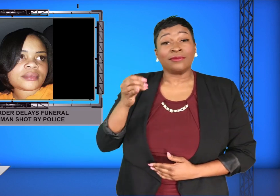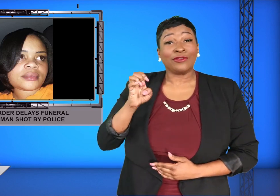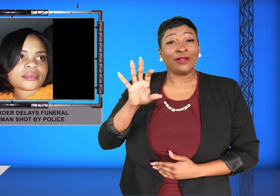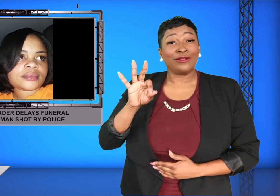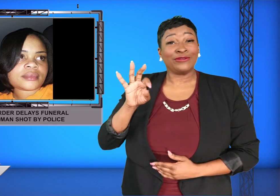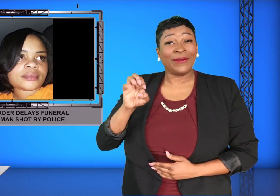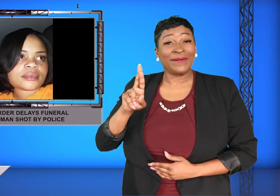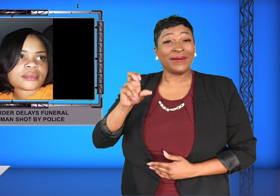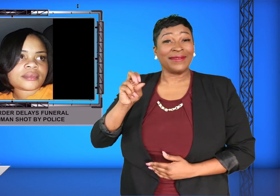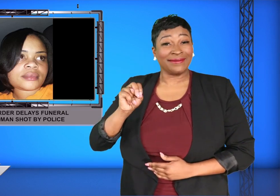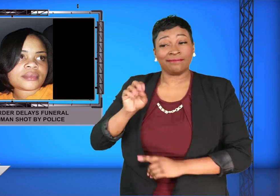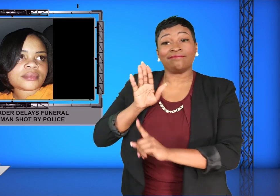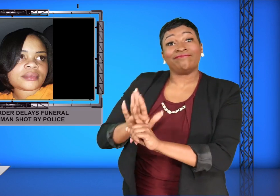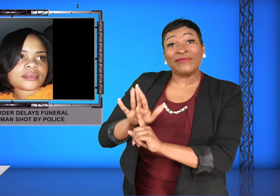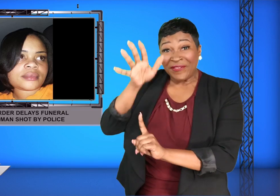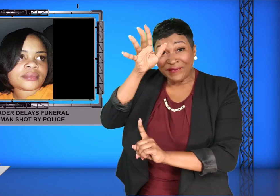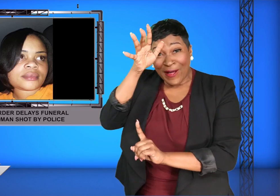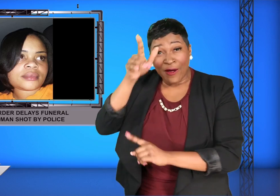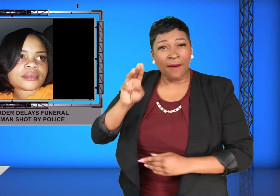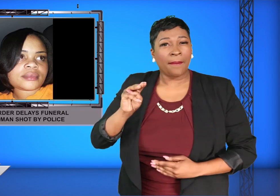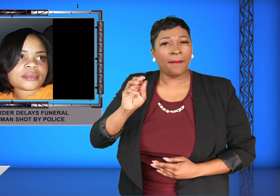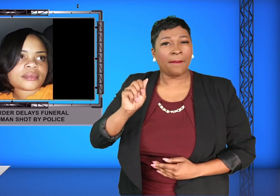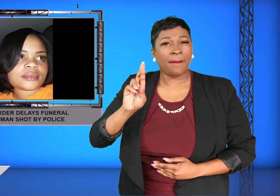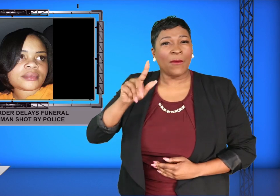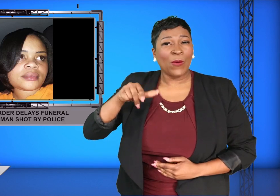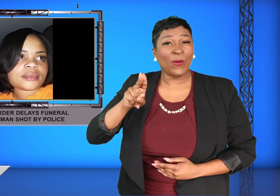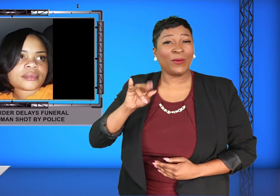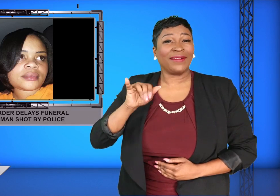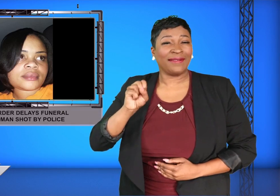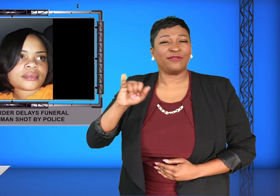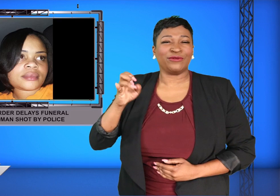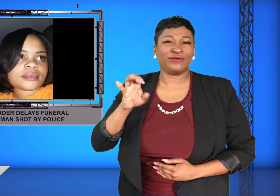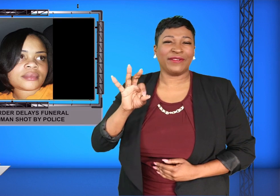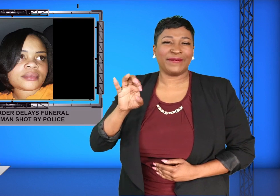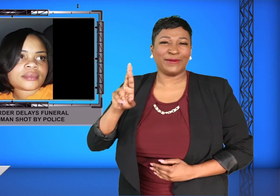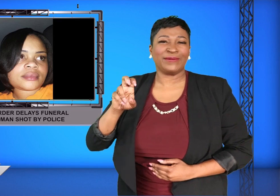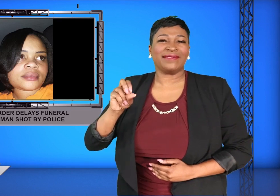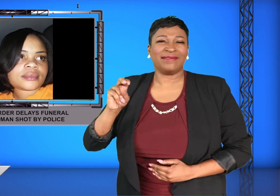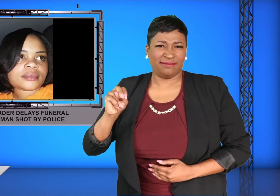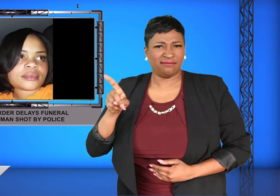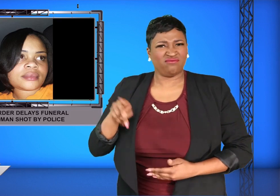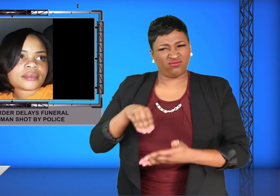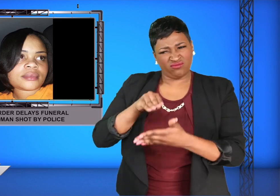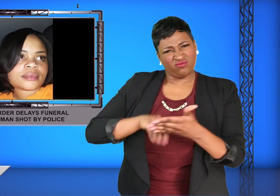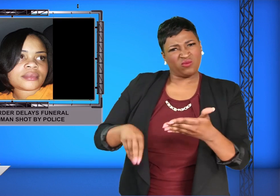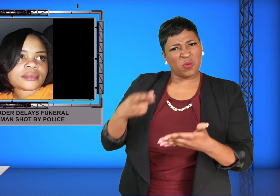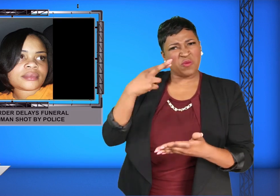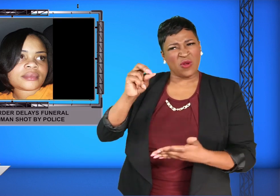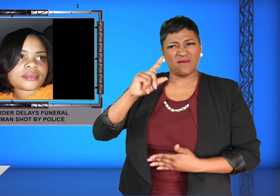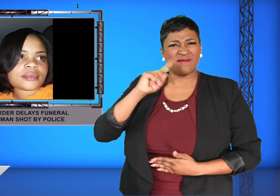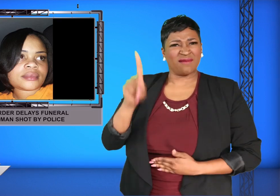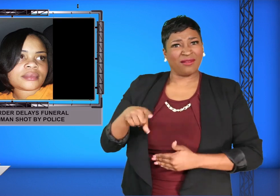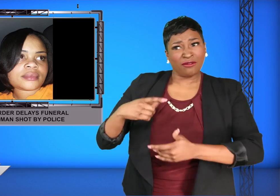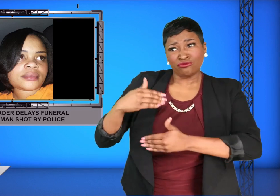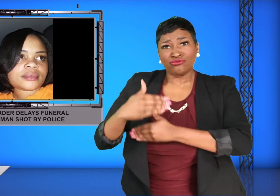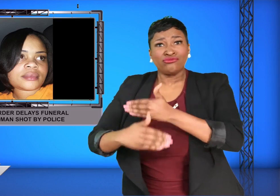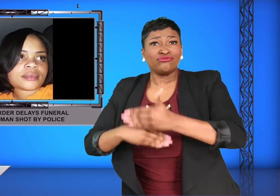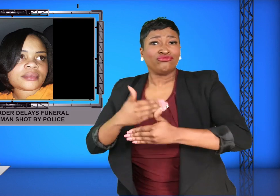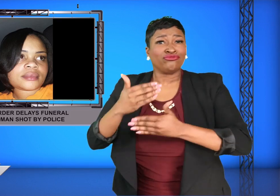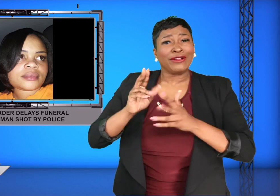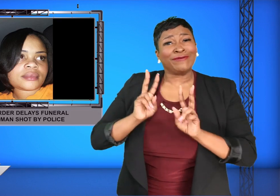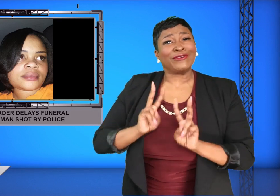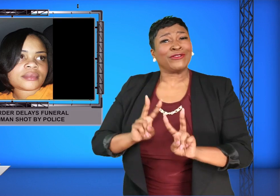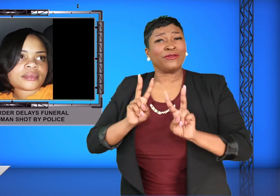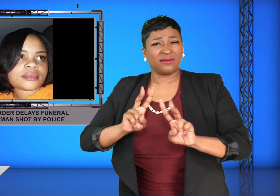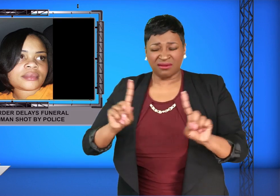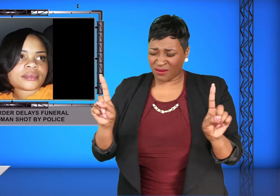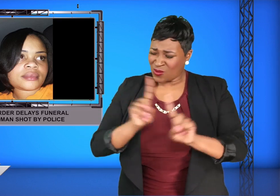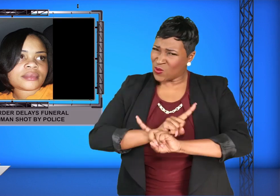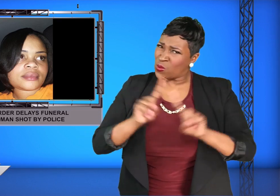But Jefferson's father Marquis Jefferson filed a restraining order to stop the proceedings